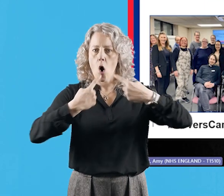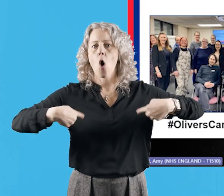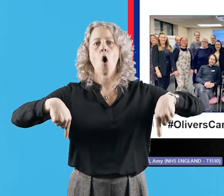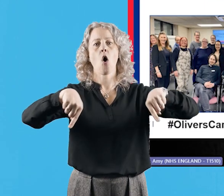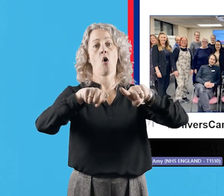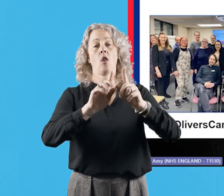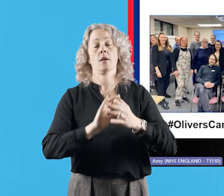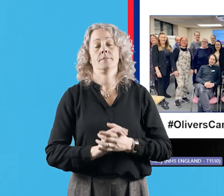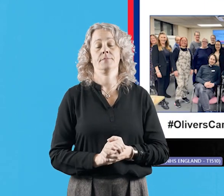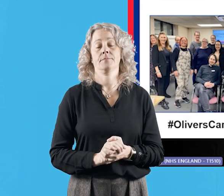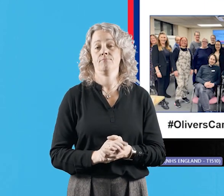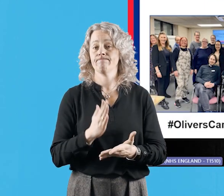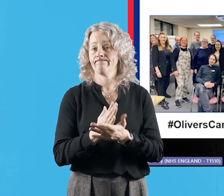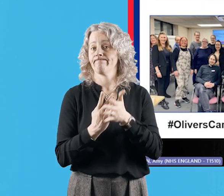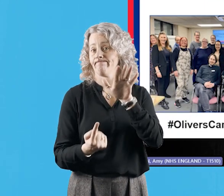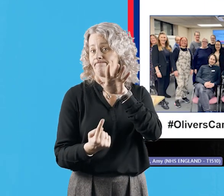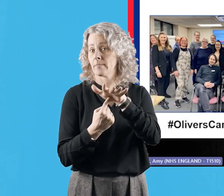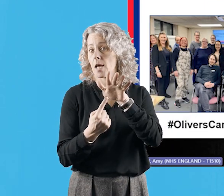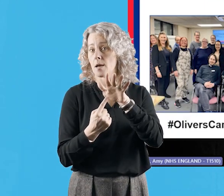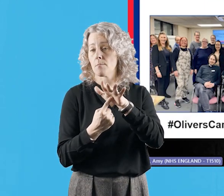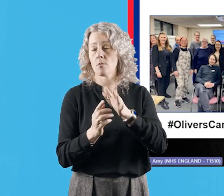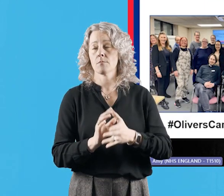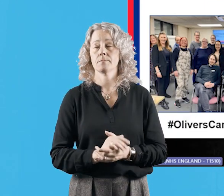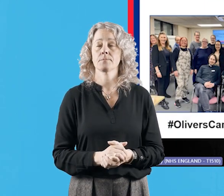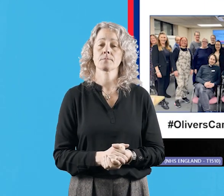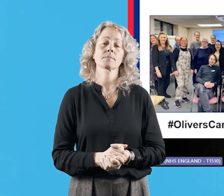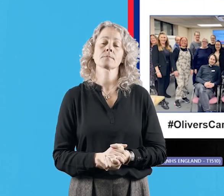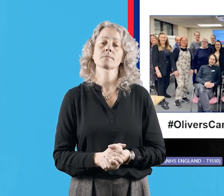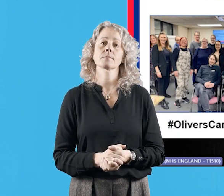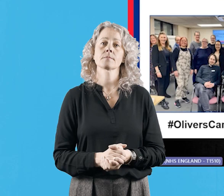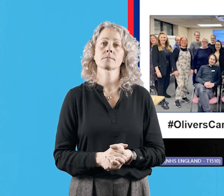So it's really, really important to see it in that context.